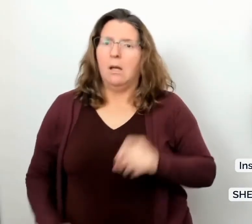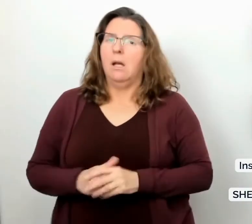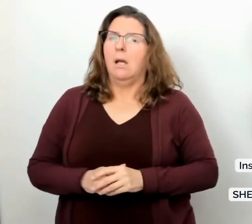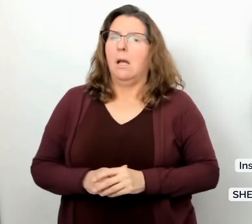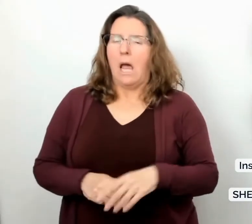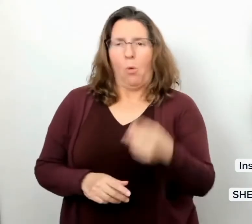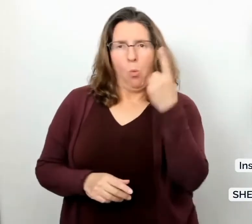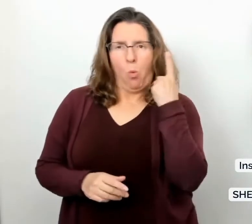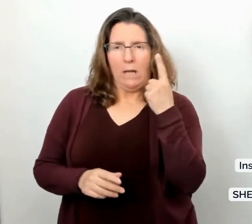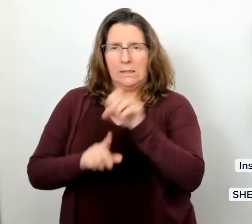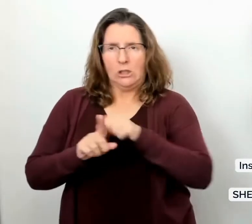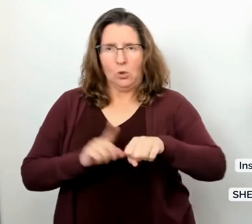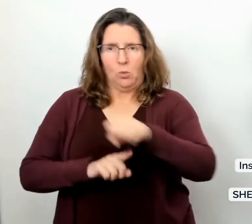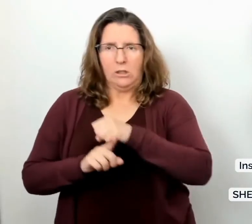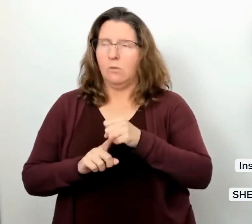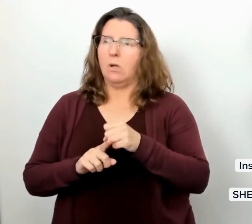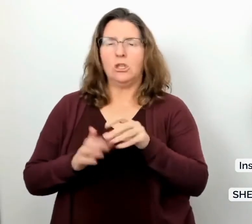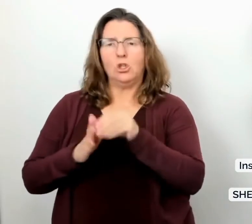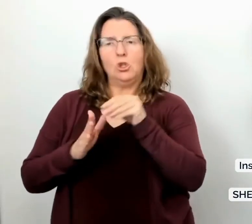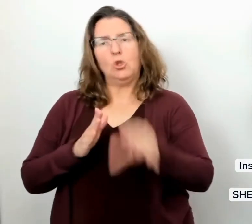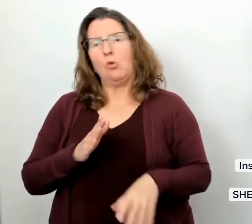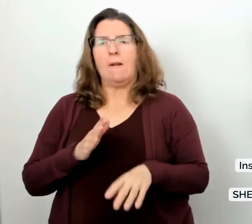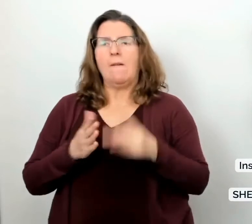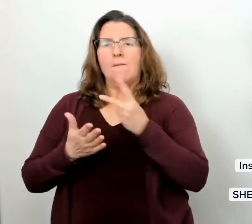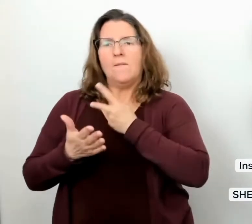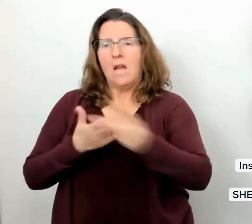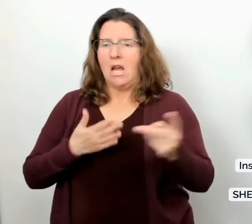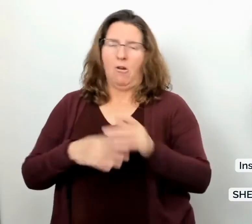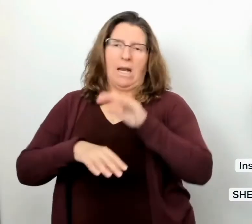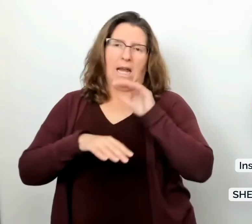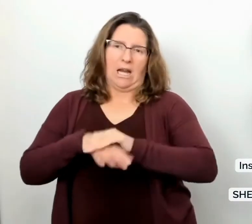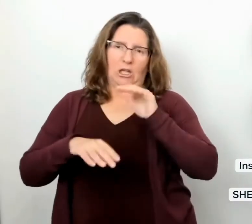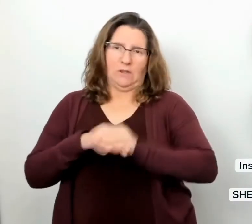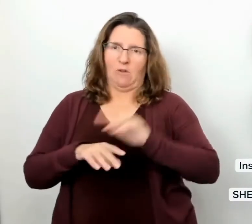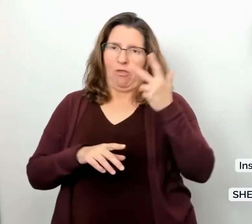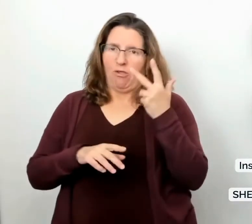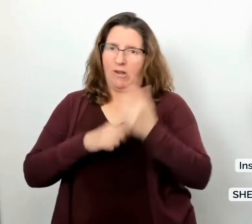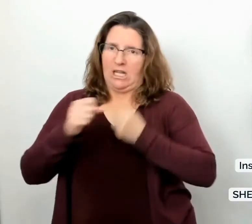The student couldn't function because the interpreter was dysfunctional. So I removed the student from that setting.